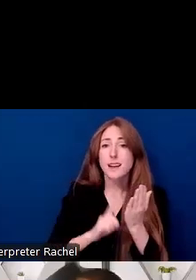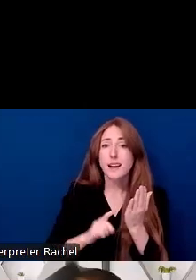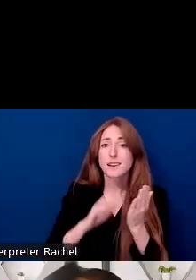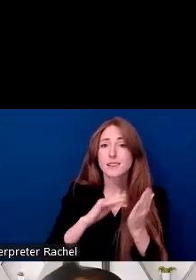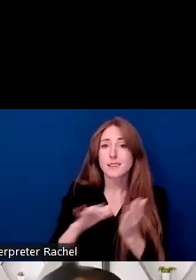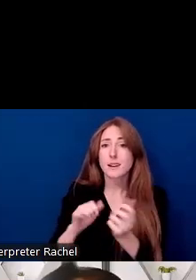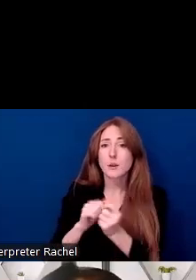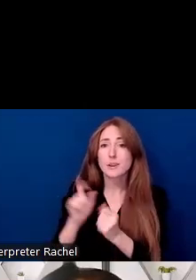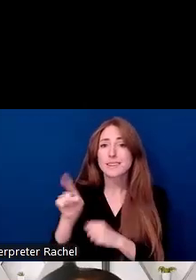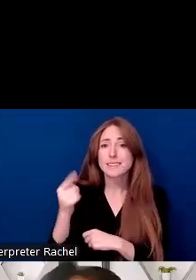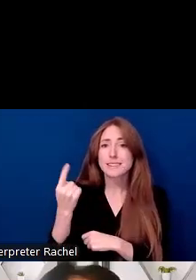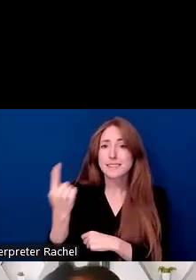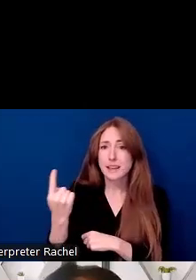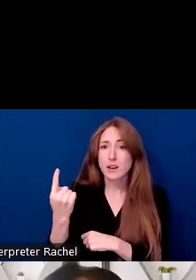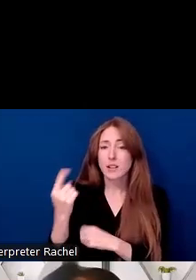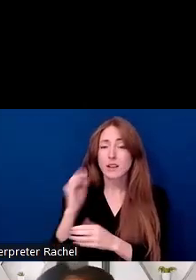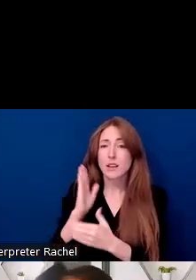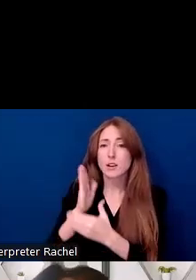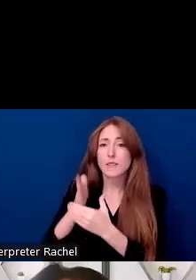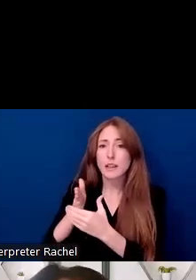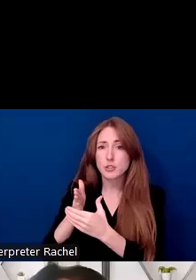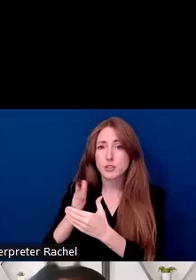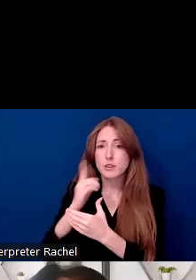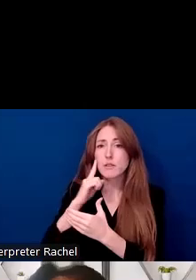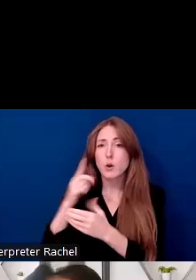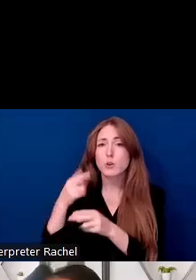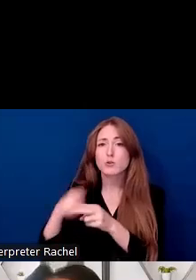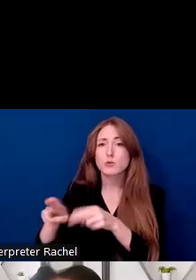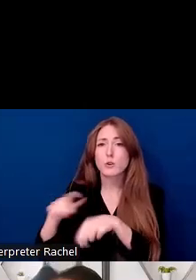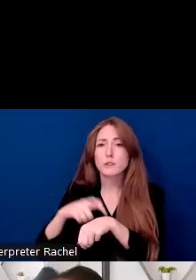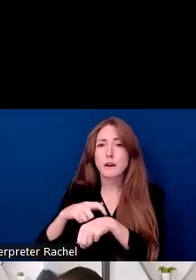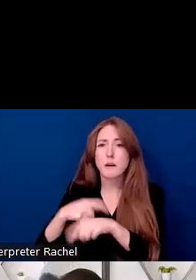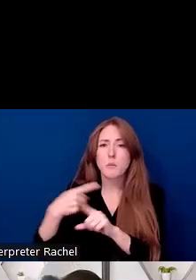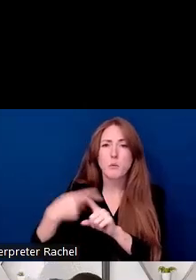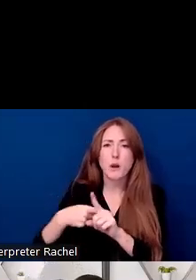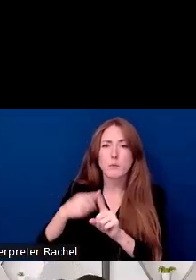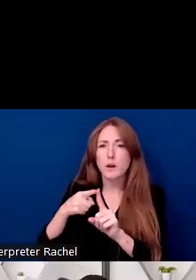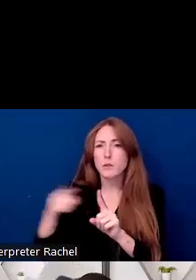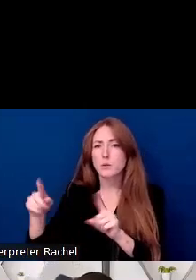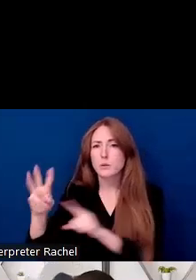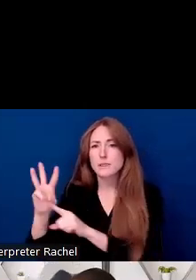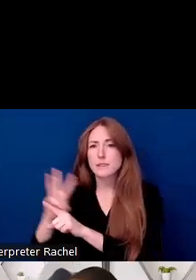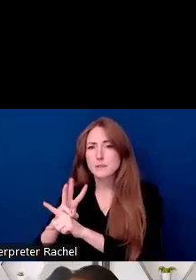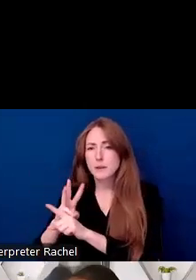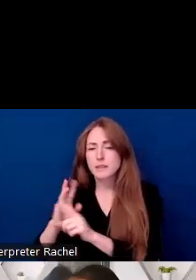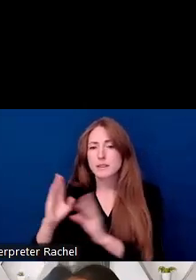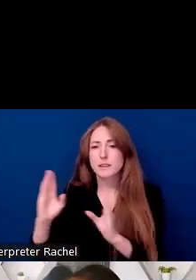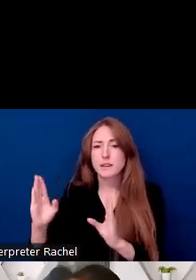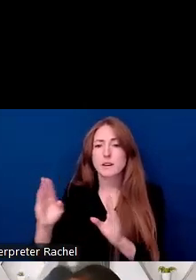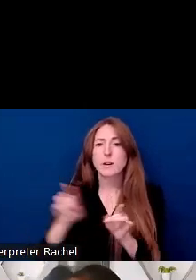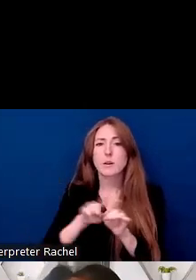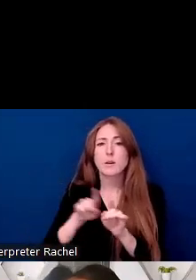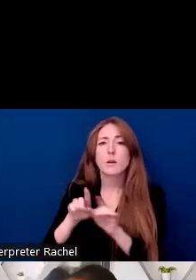short period of time from one month to six months, and also conducting long educational meetings for